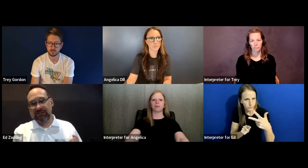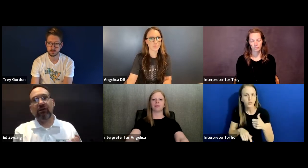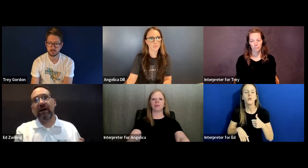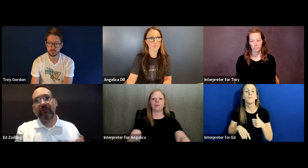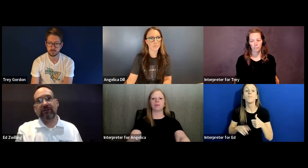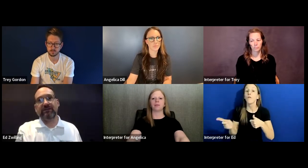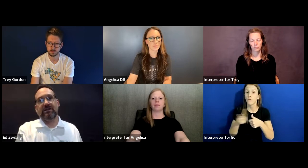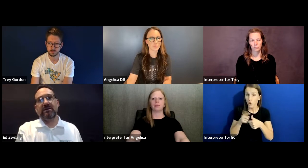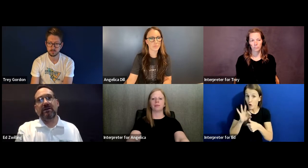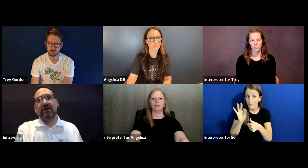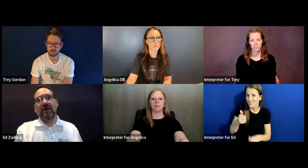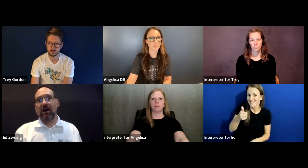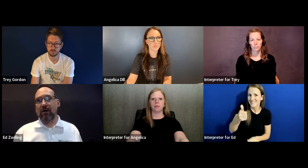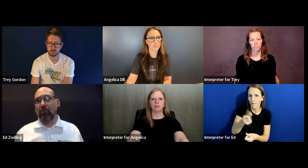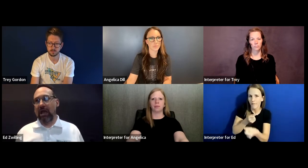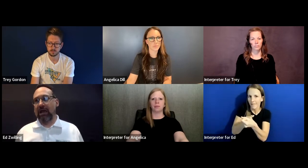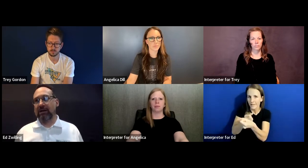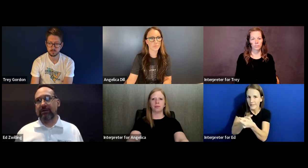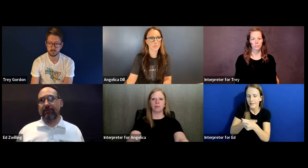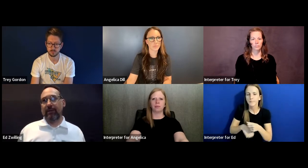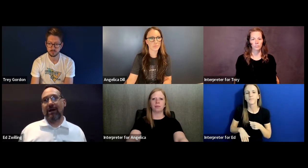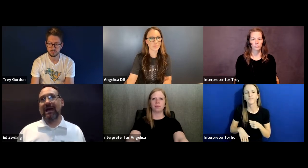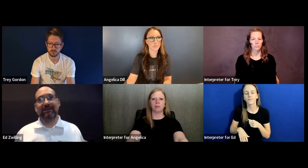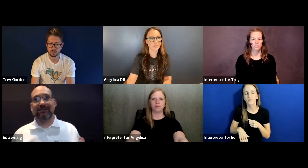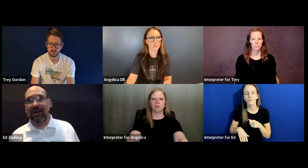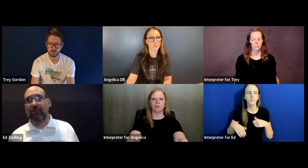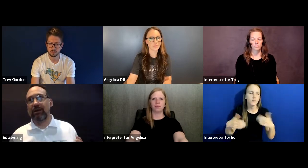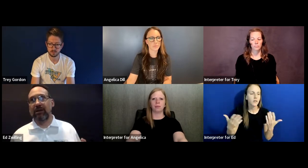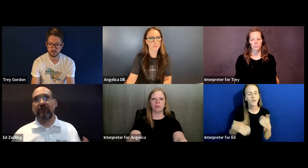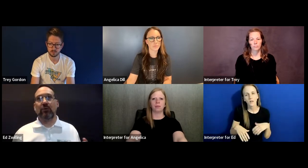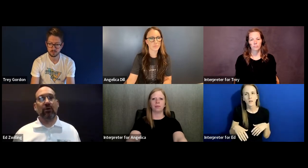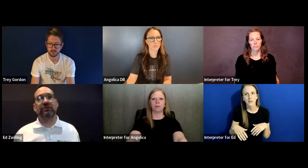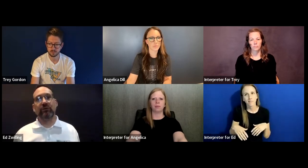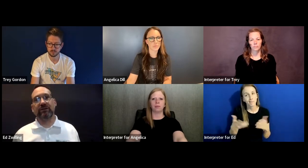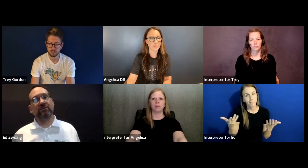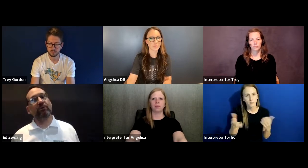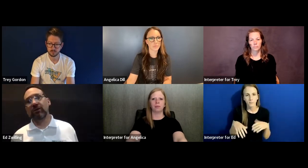self-advocacy um and you know i hate to say it but if you're a person with a disability